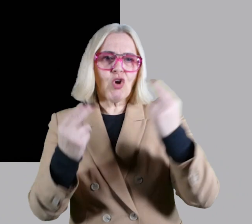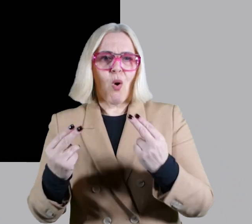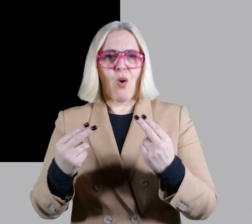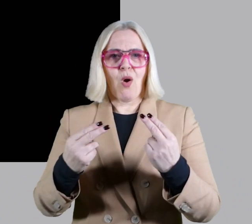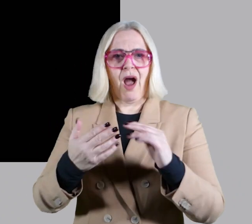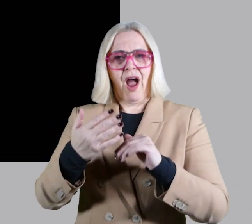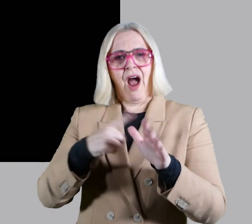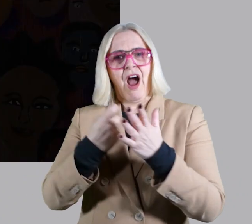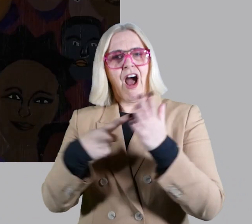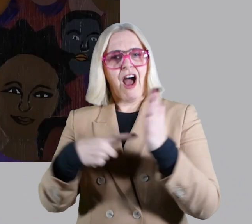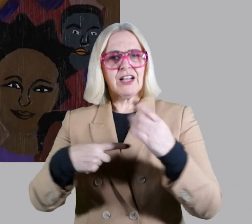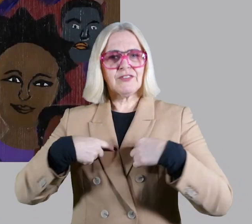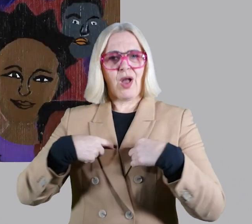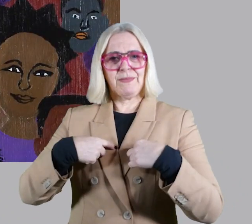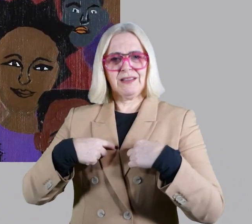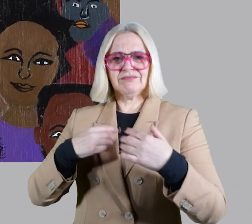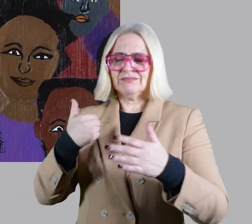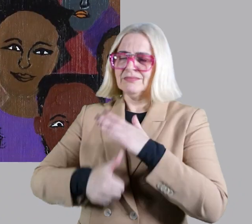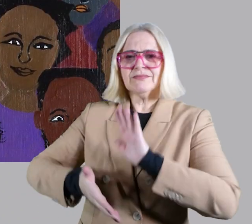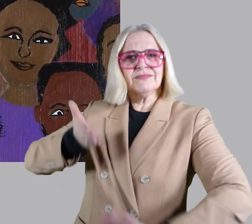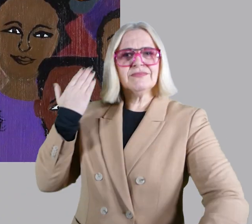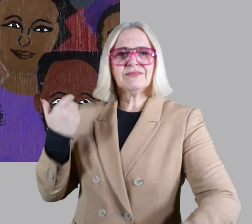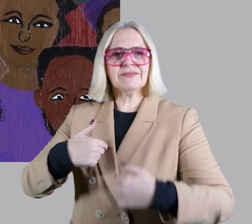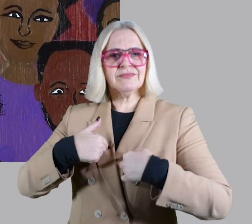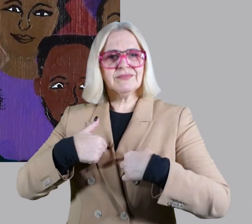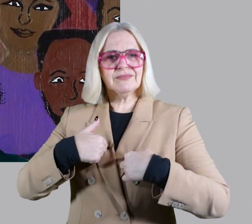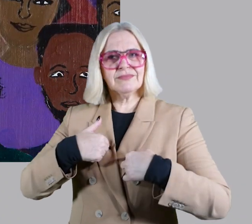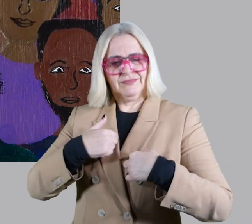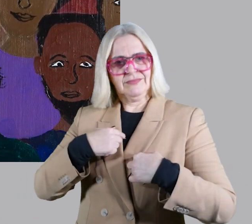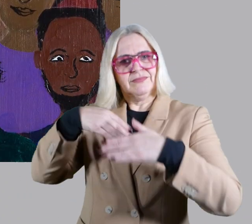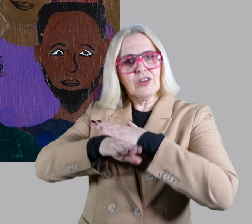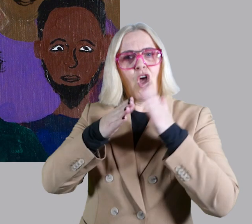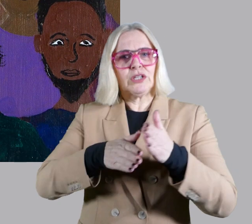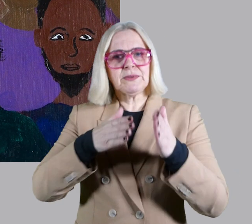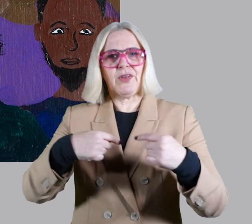So art for me started a long time ago when I was admitted in hospital.